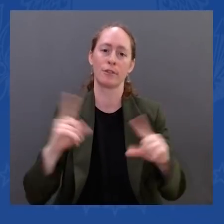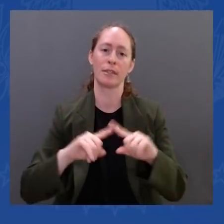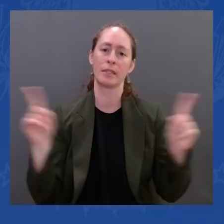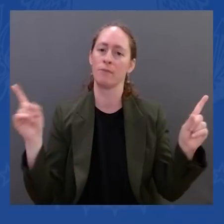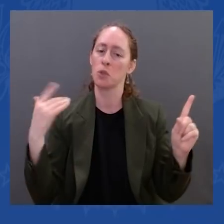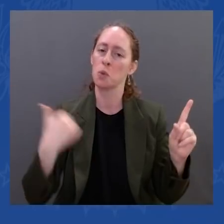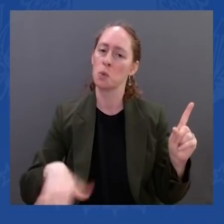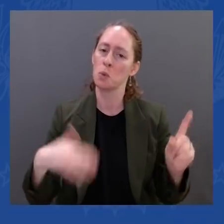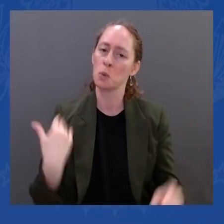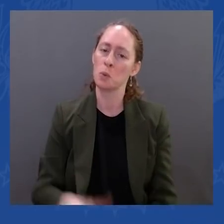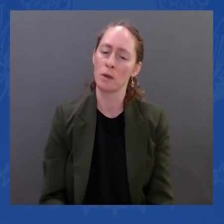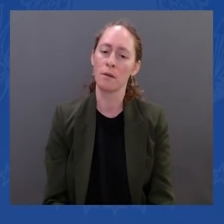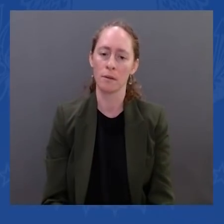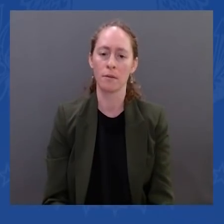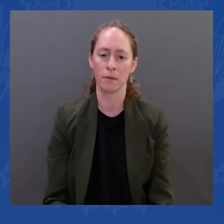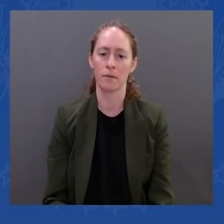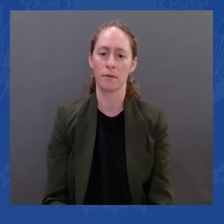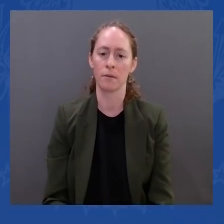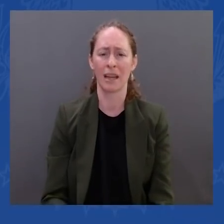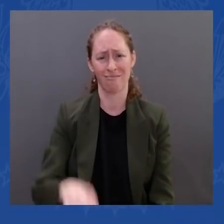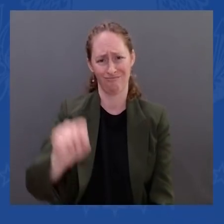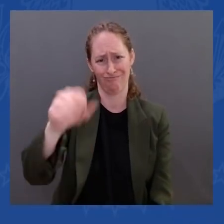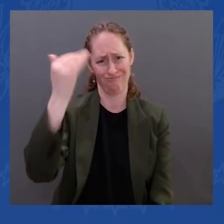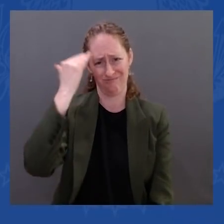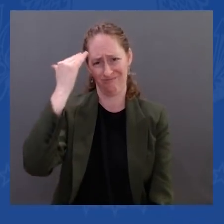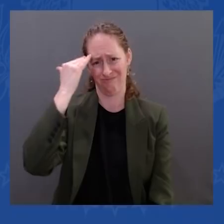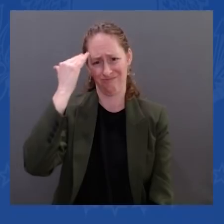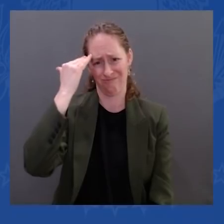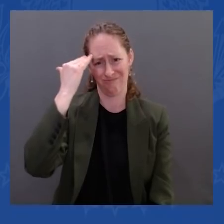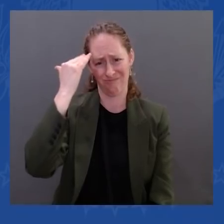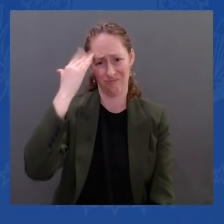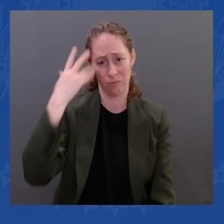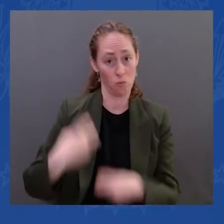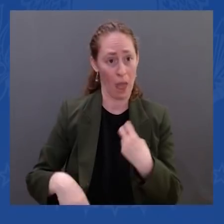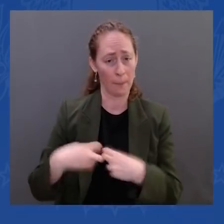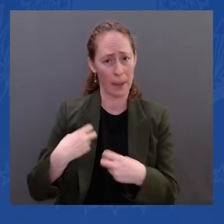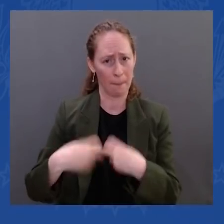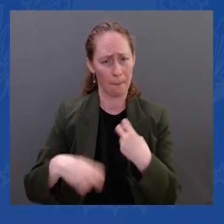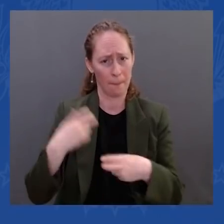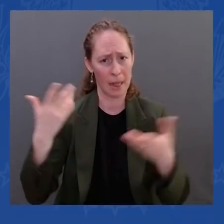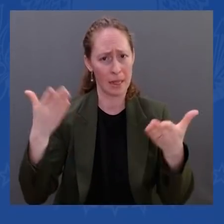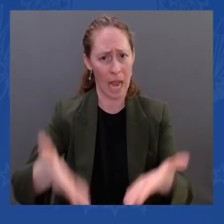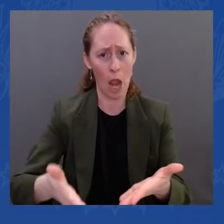We do. We have problems that the rest of the world has, but less consequential than the rest of the world